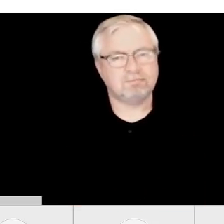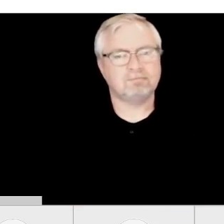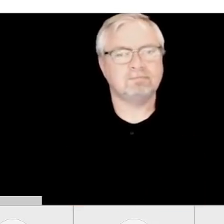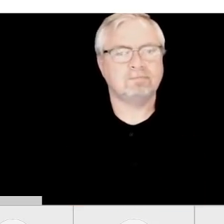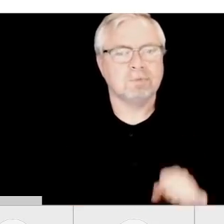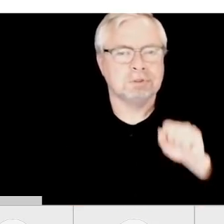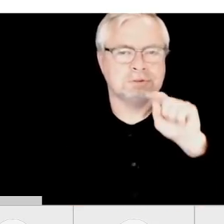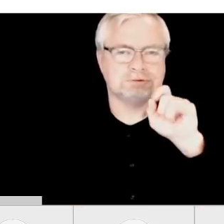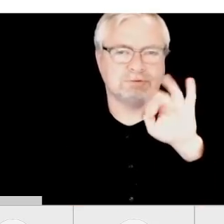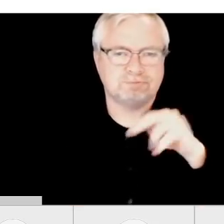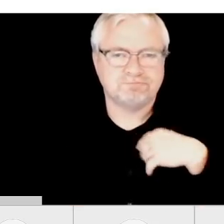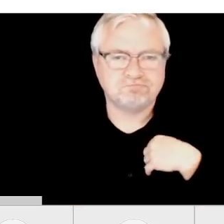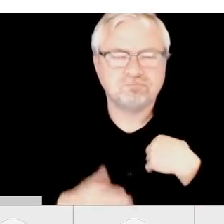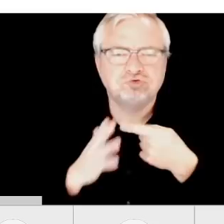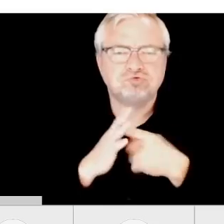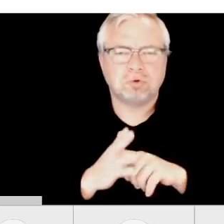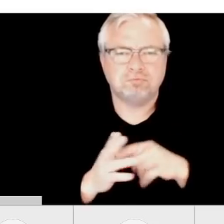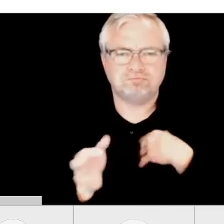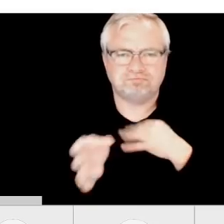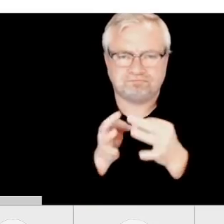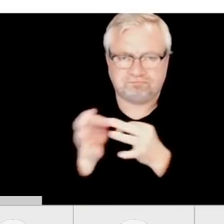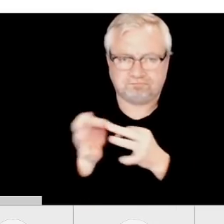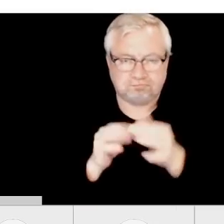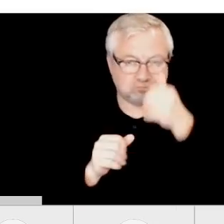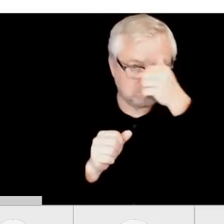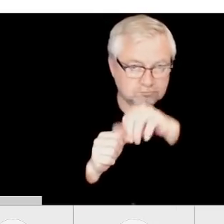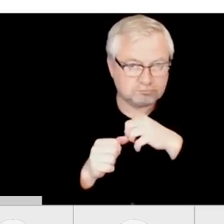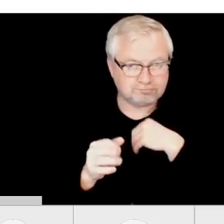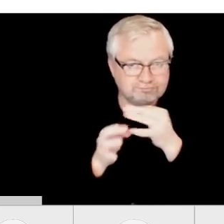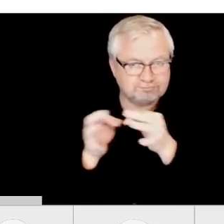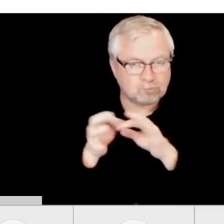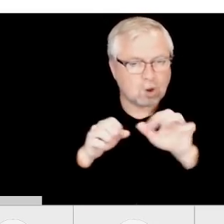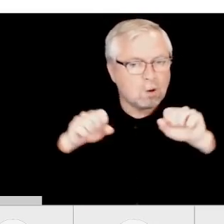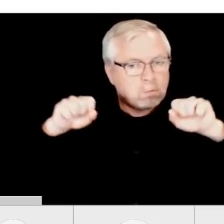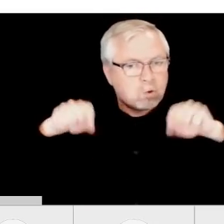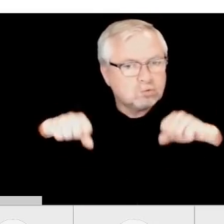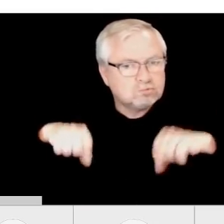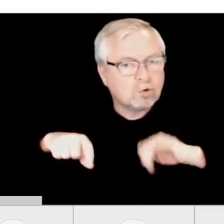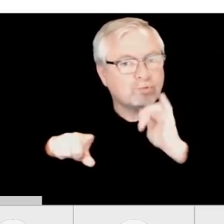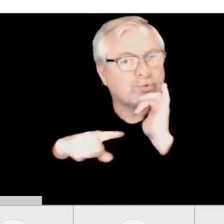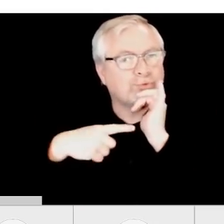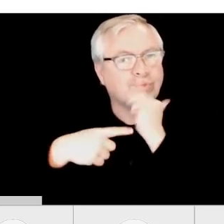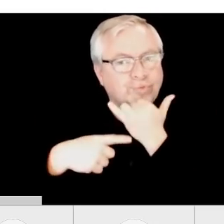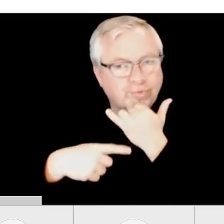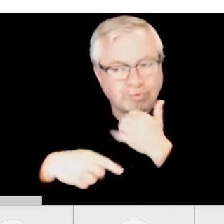have a few things to say about the potential of a flawed model as well.